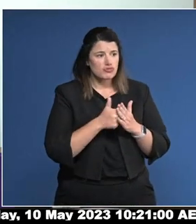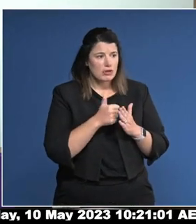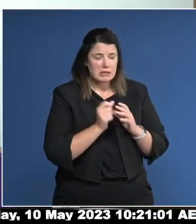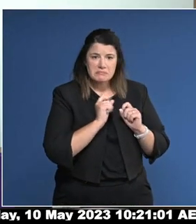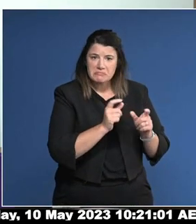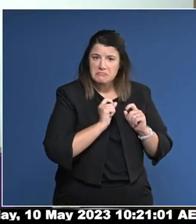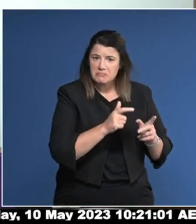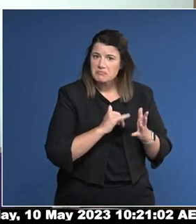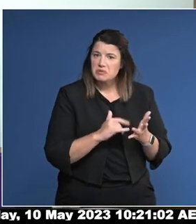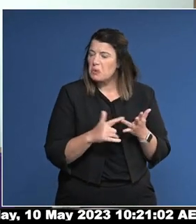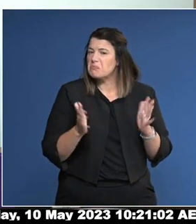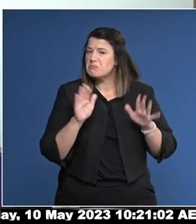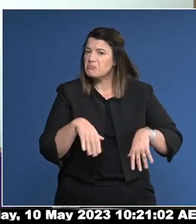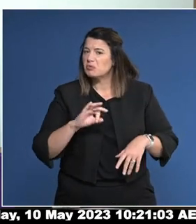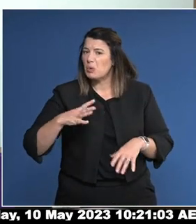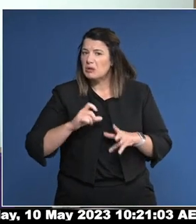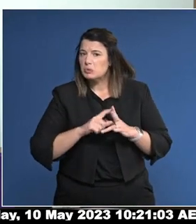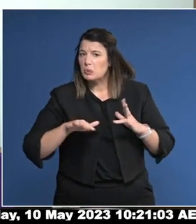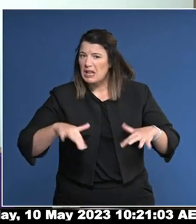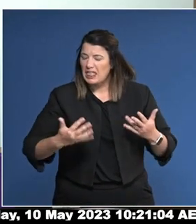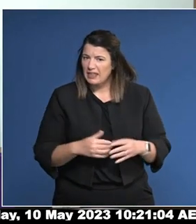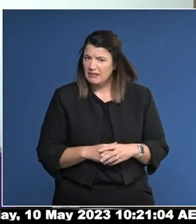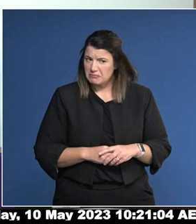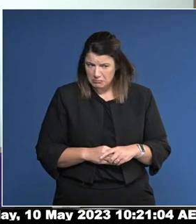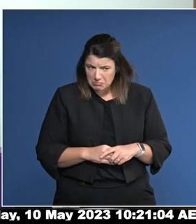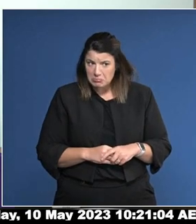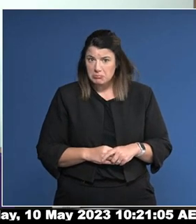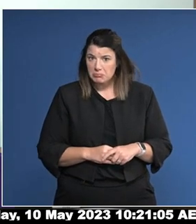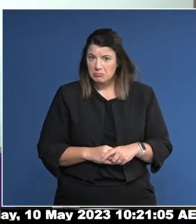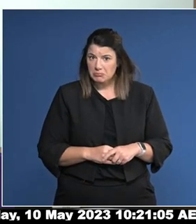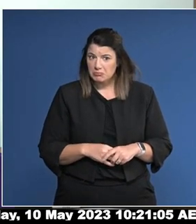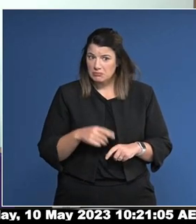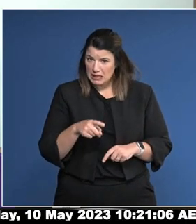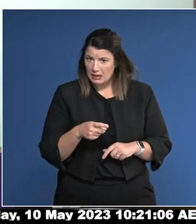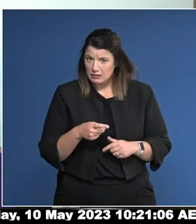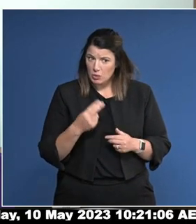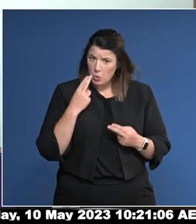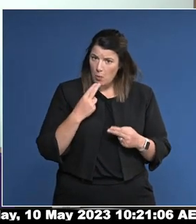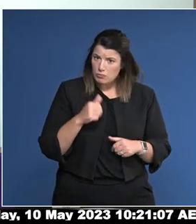action. Is that a usual practice for the - your department, when a similar situation